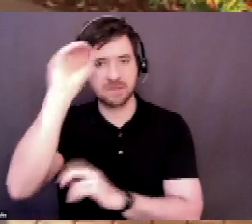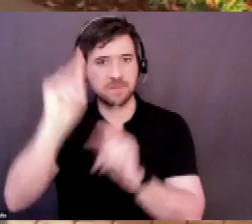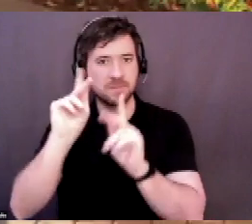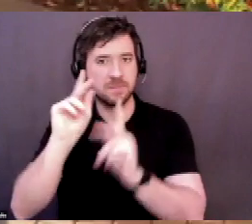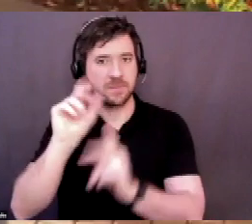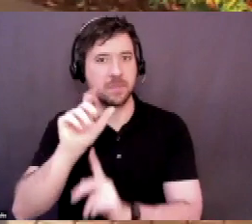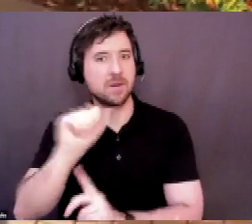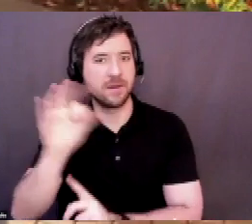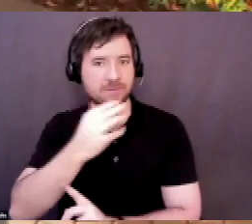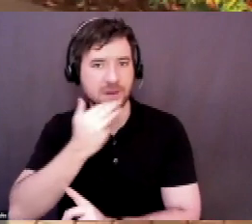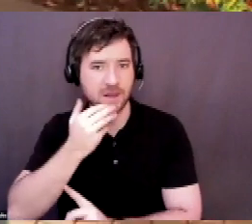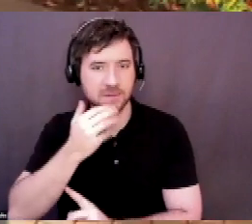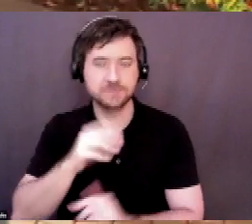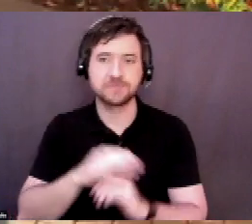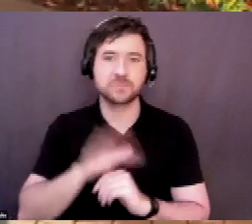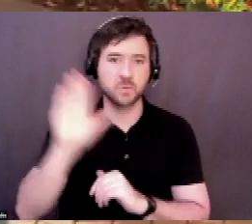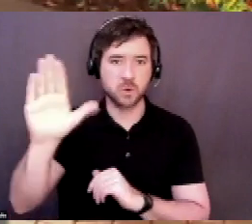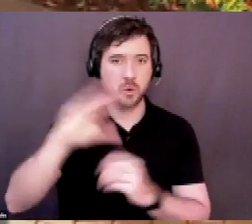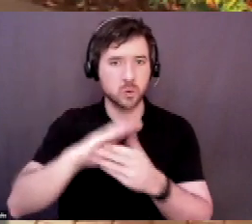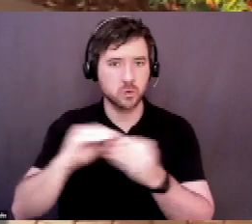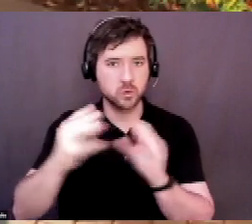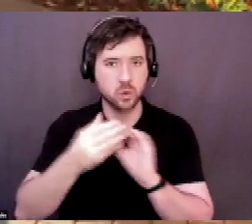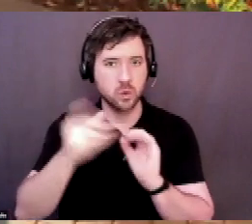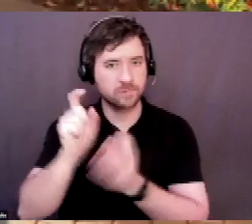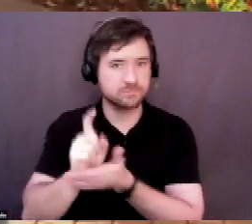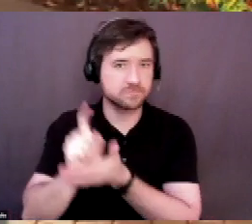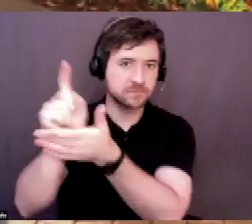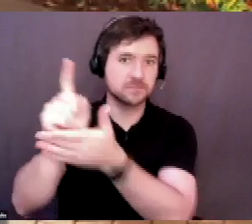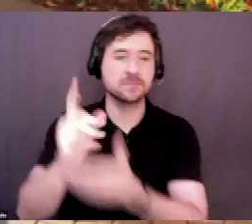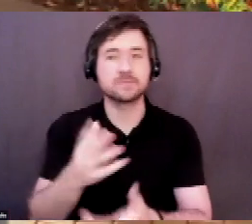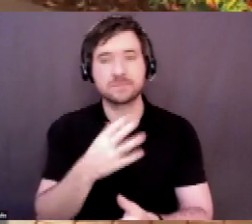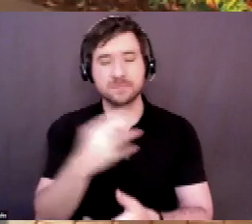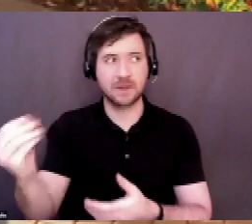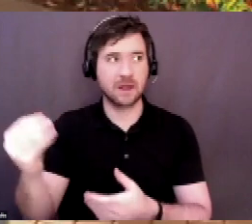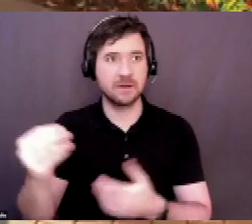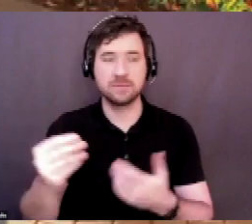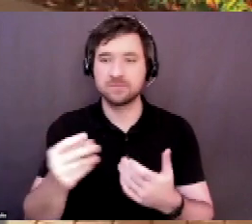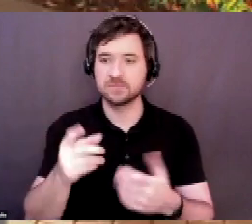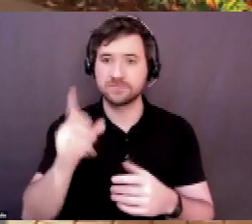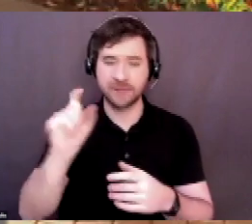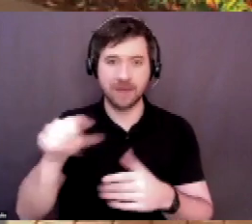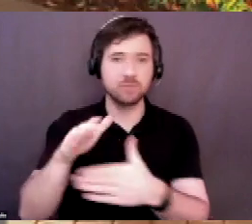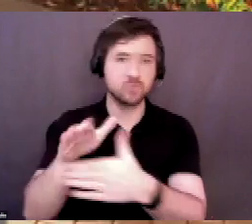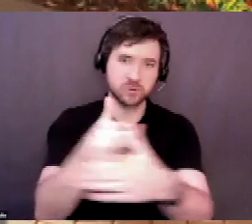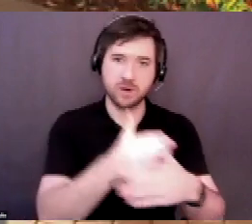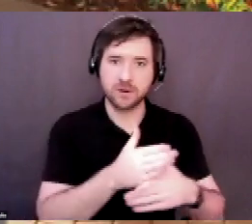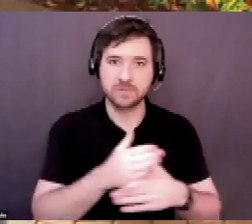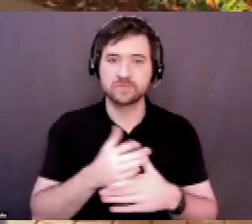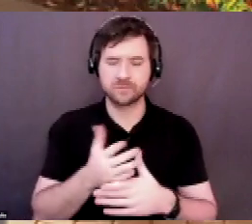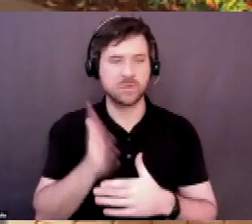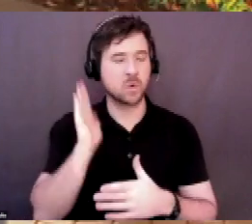Your stories need to be platformed and told, and we're all better for it. I want to acknowledge that